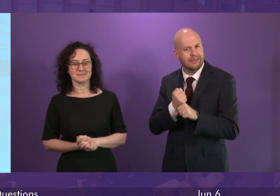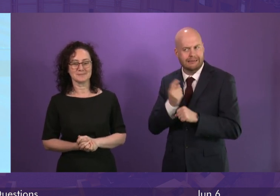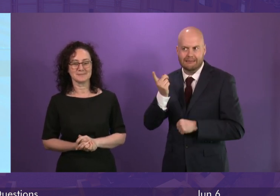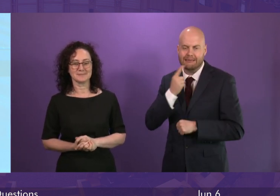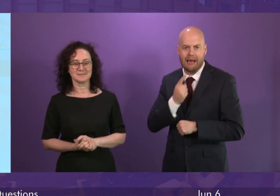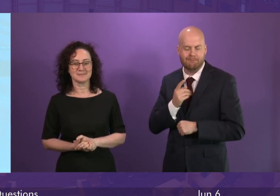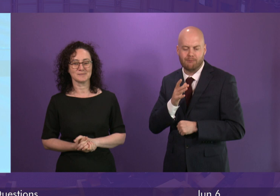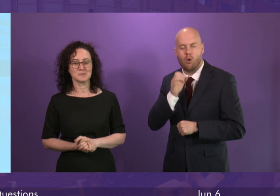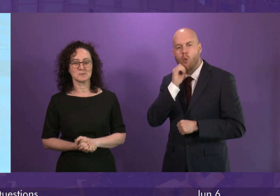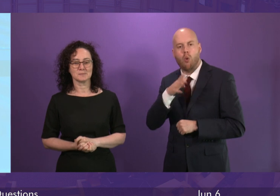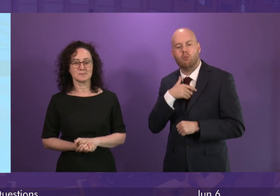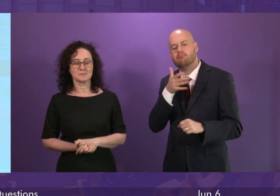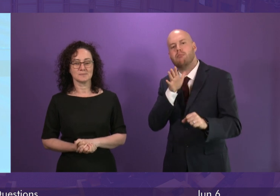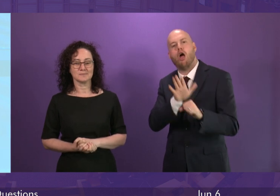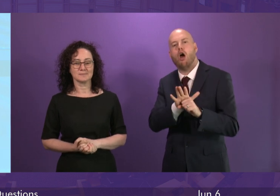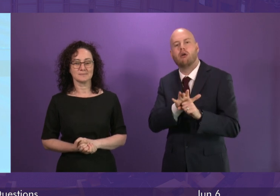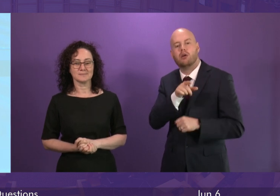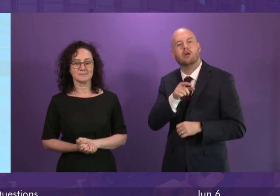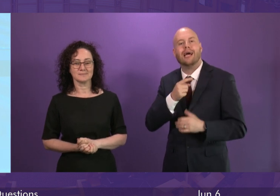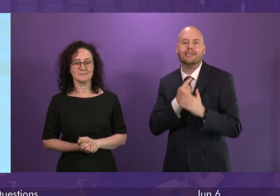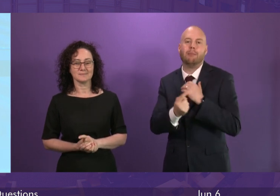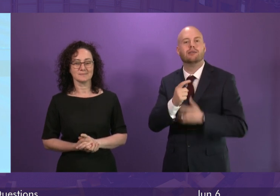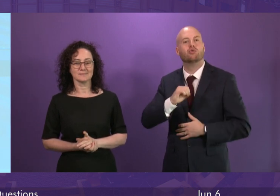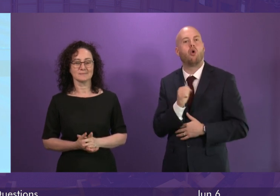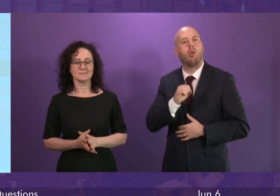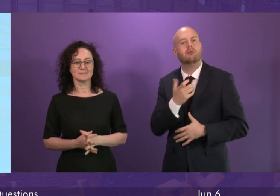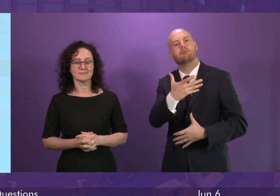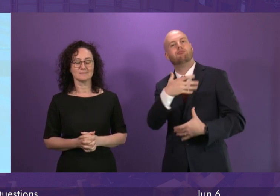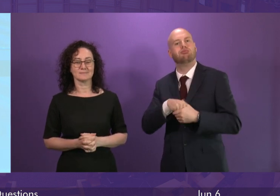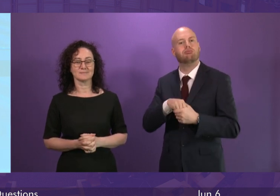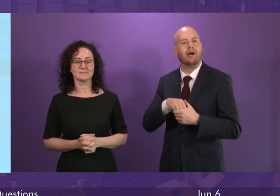entry to the European Union”, that that has “always” been its position and that